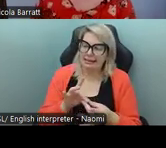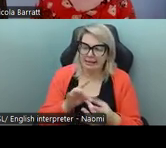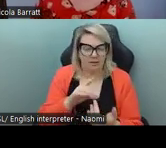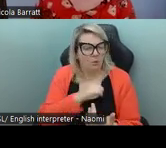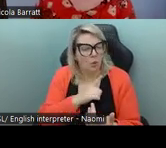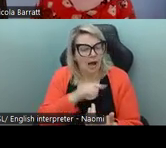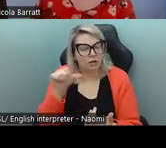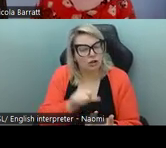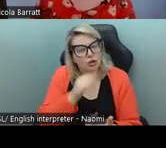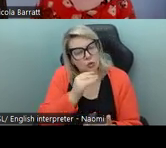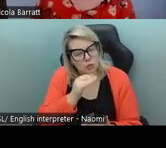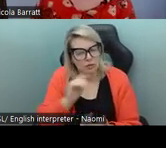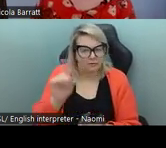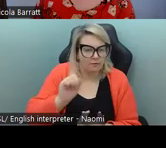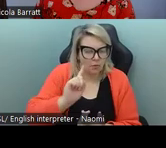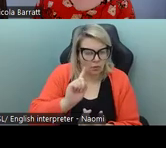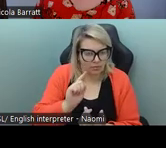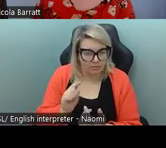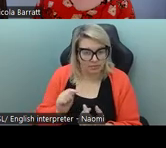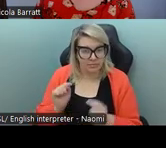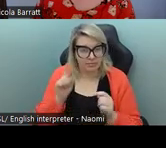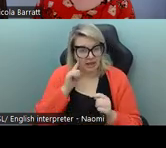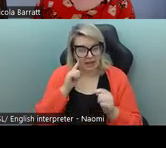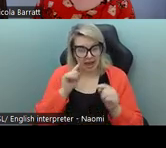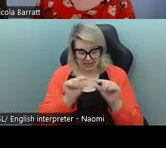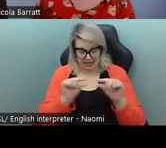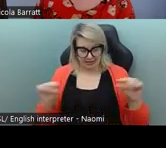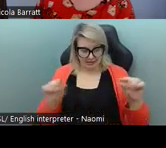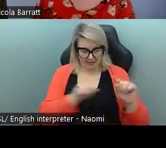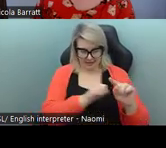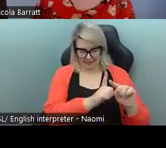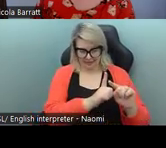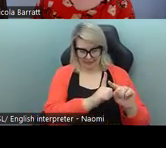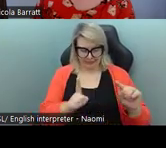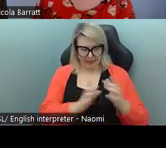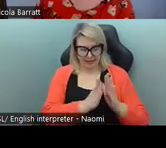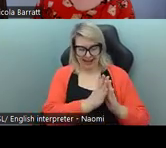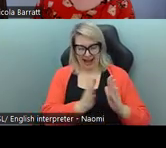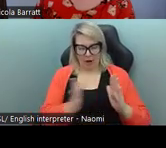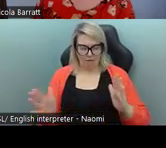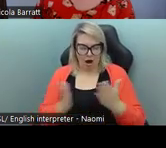This is the progress bar at the bottom, just to say. It's going to move along as we go through today's session.